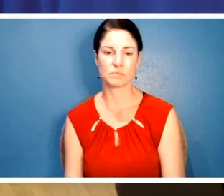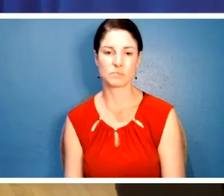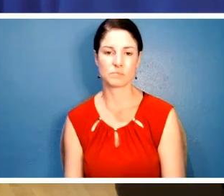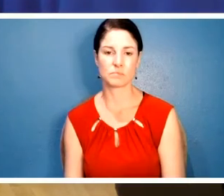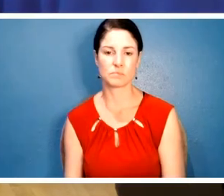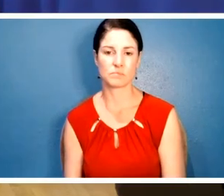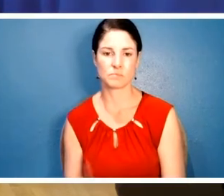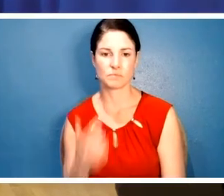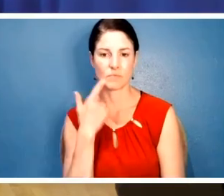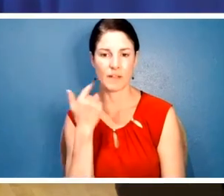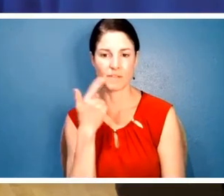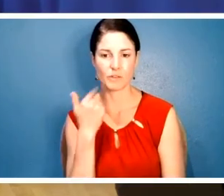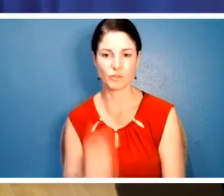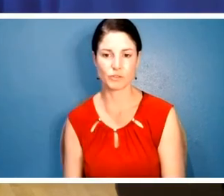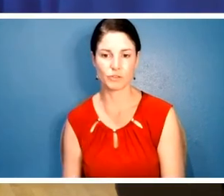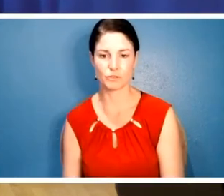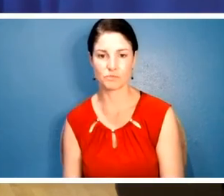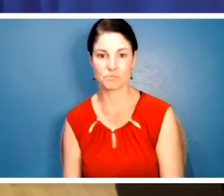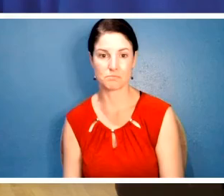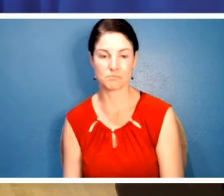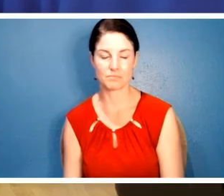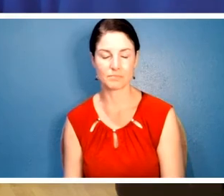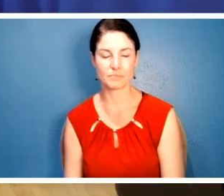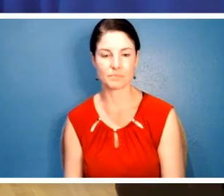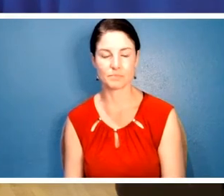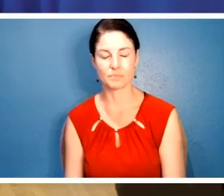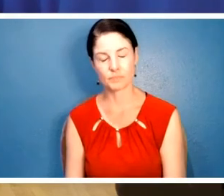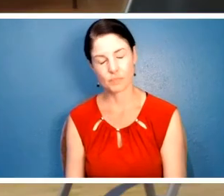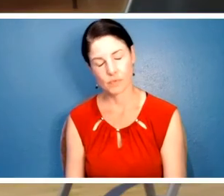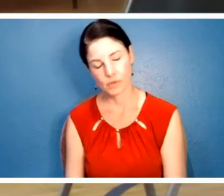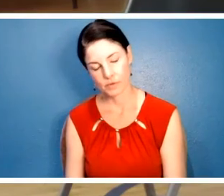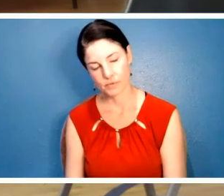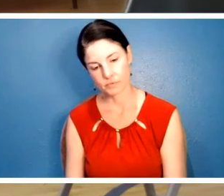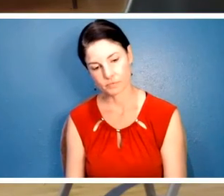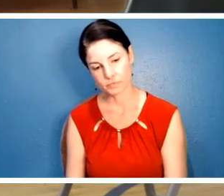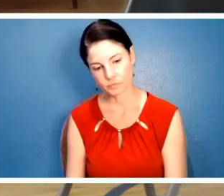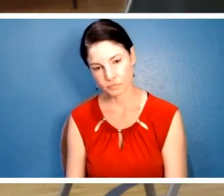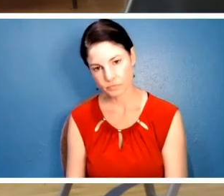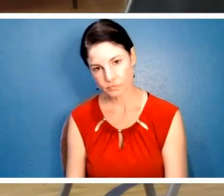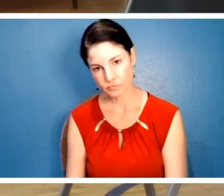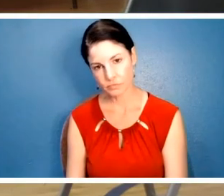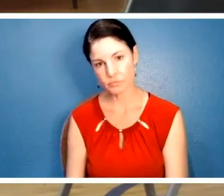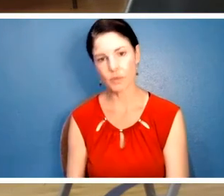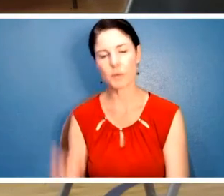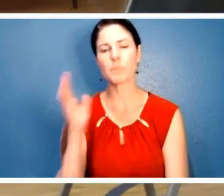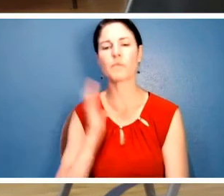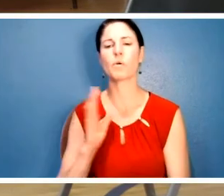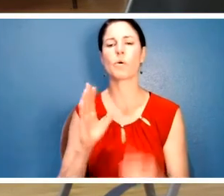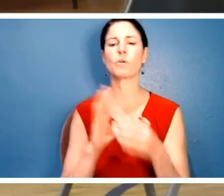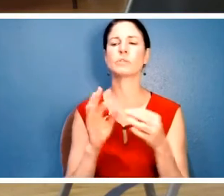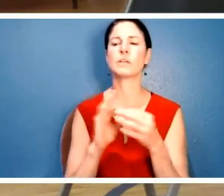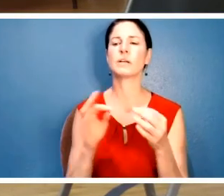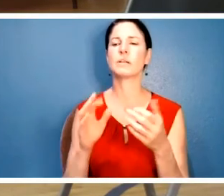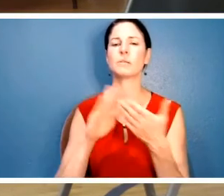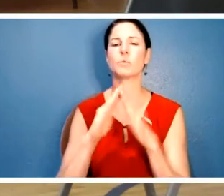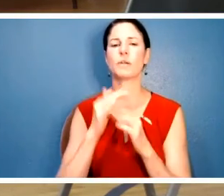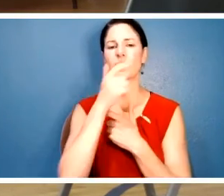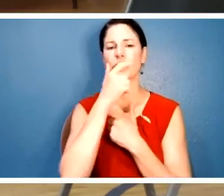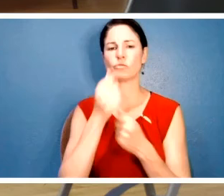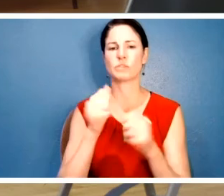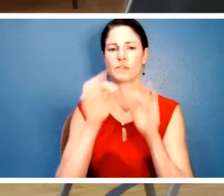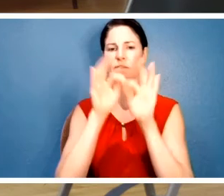Thank you, so there when you spoke earlier your useful calendar and community of interest form can be completed by all i'd like to have clarification does that mean.